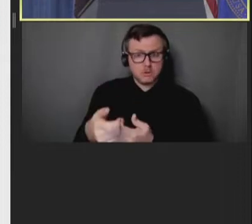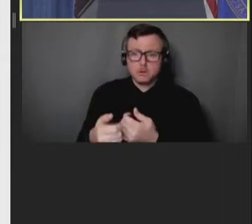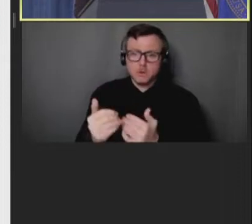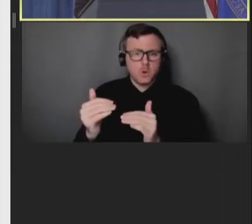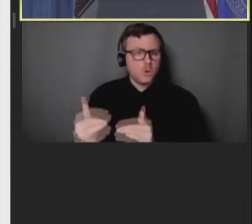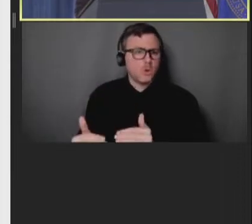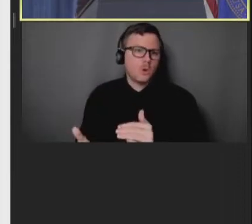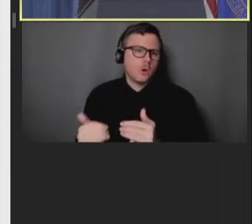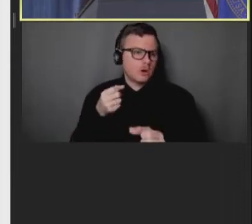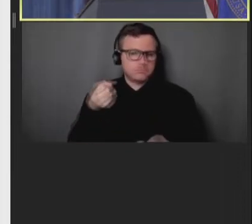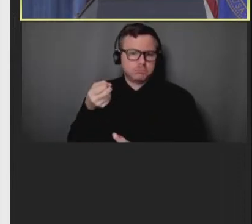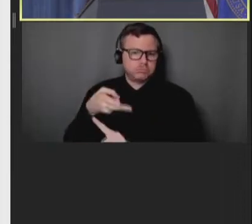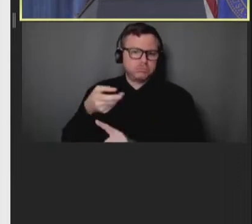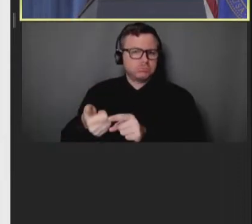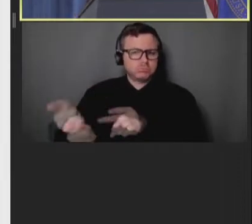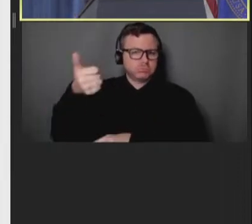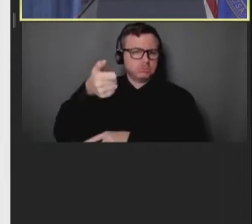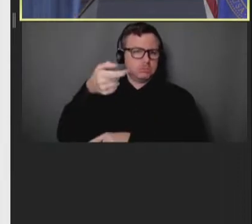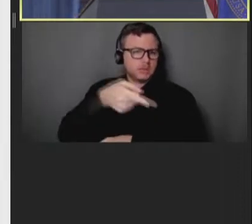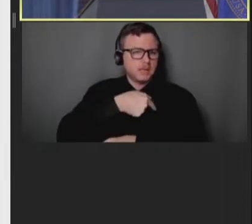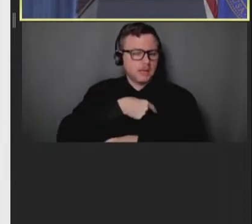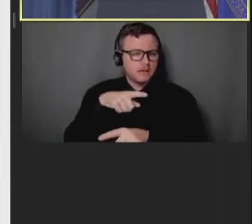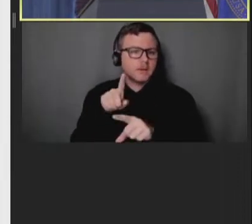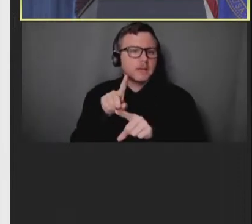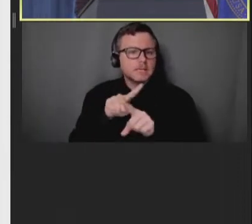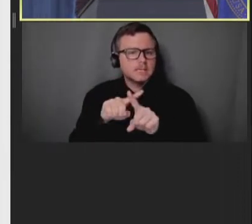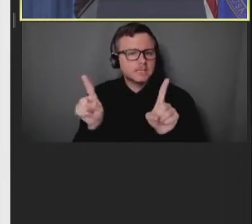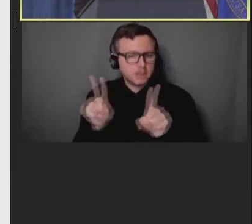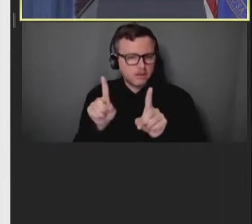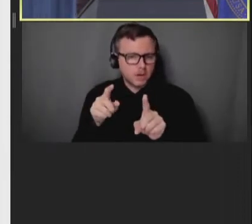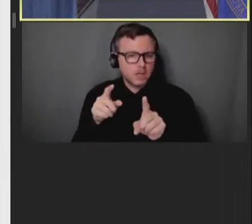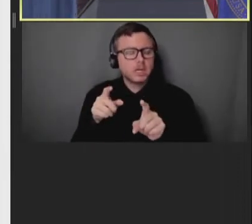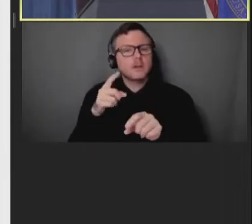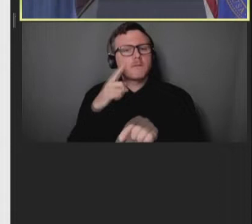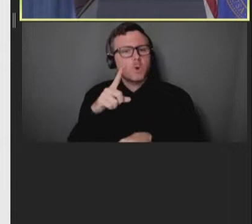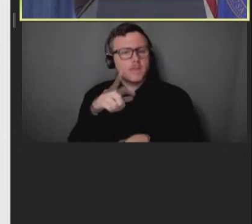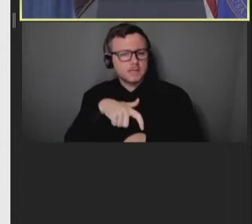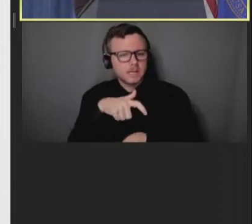antibodies across the board against the variance of that time, as well as decreased infection.